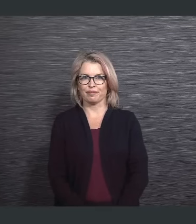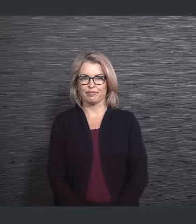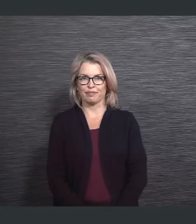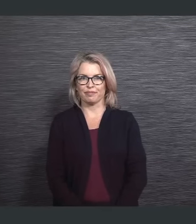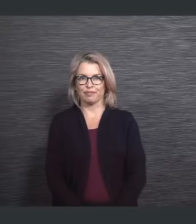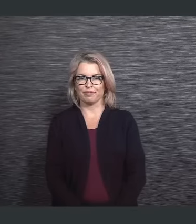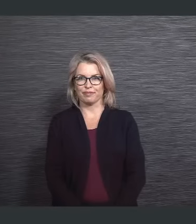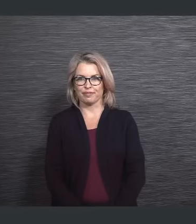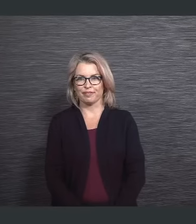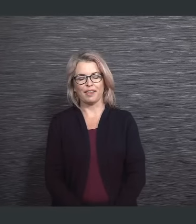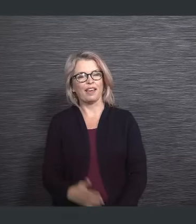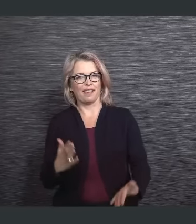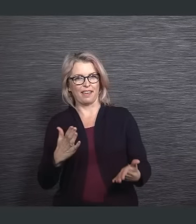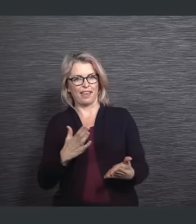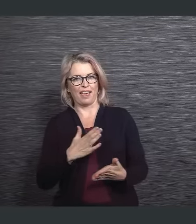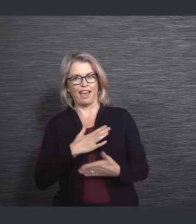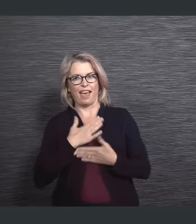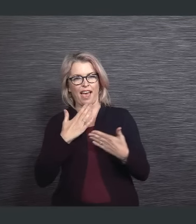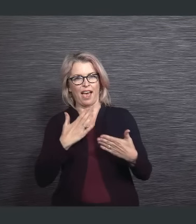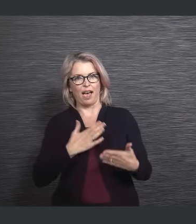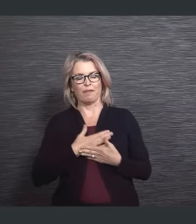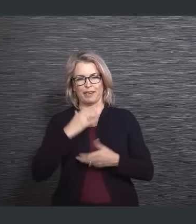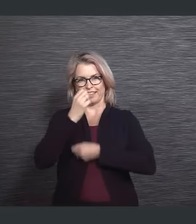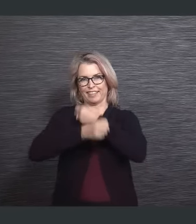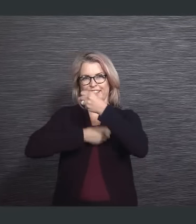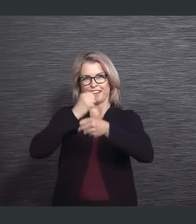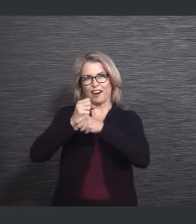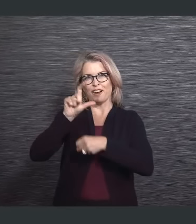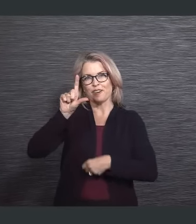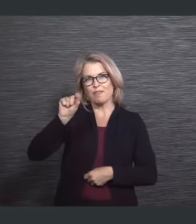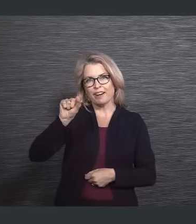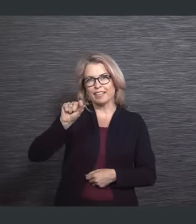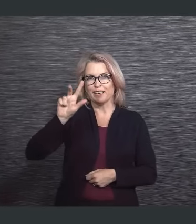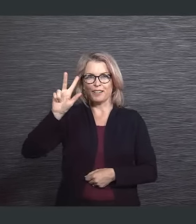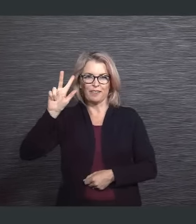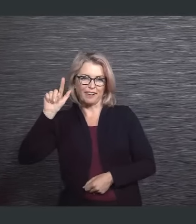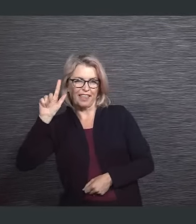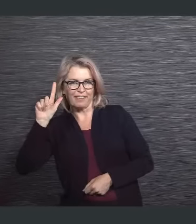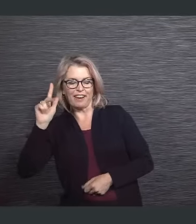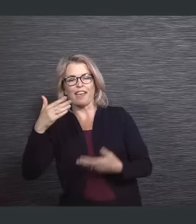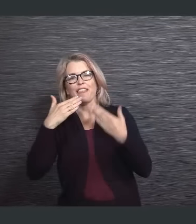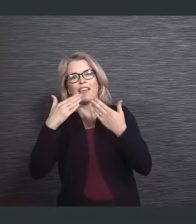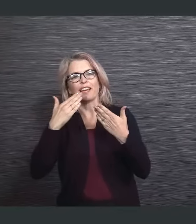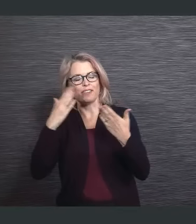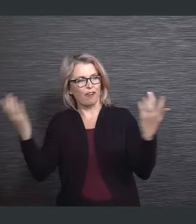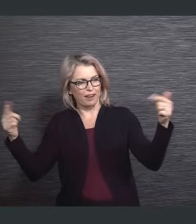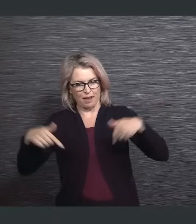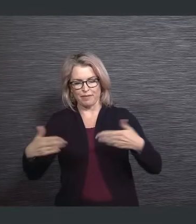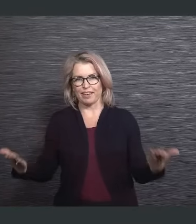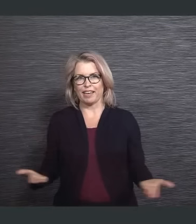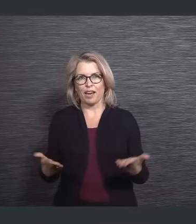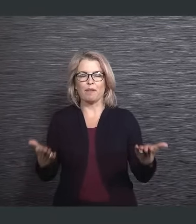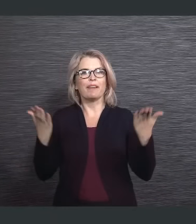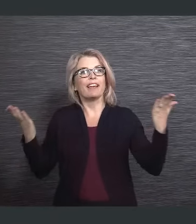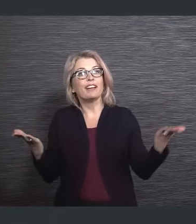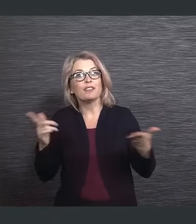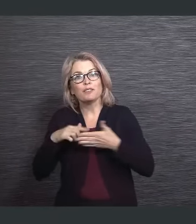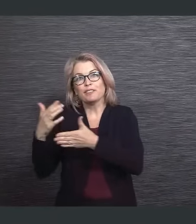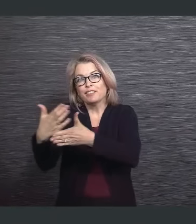Happy 2023! Thank you for being here. I'm here today to share with you how